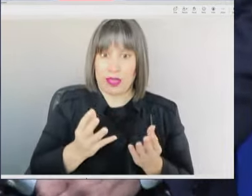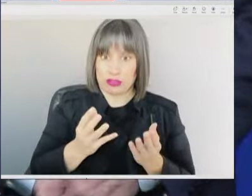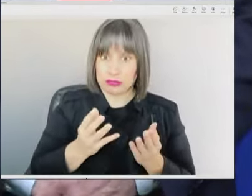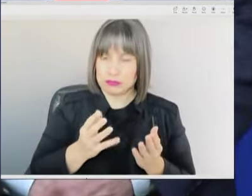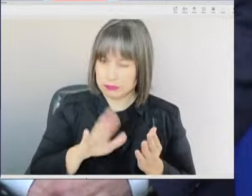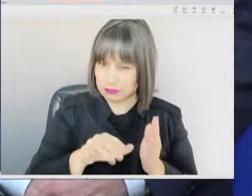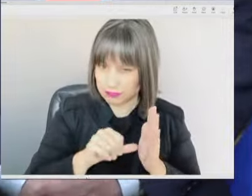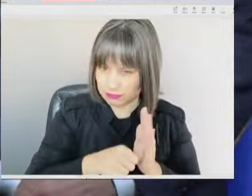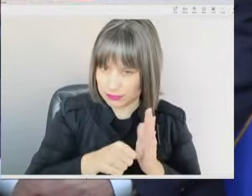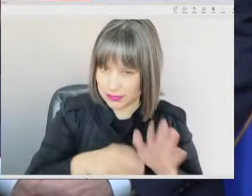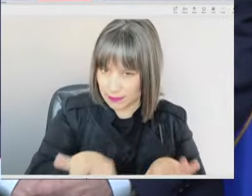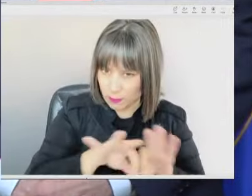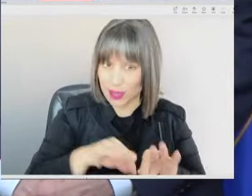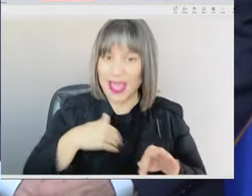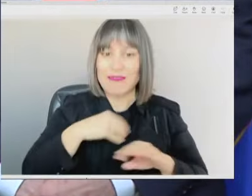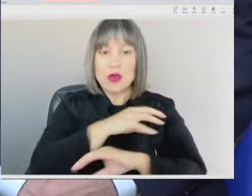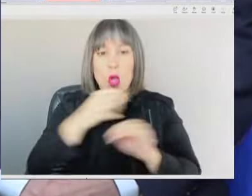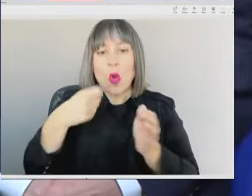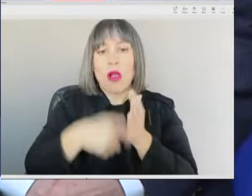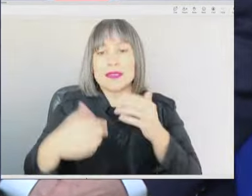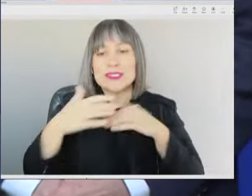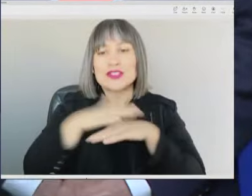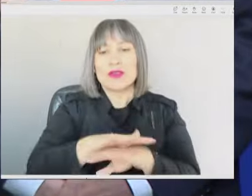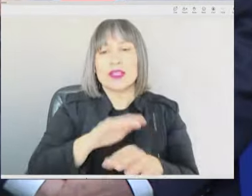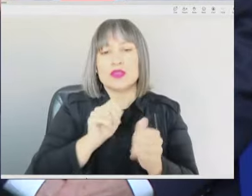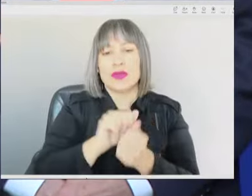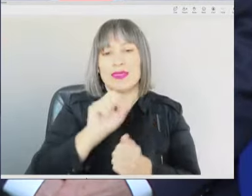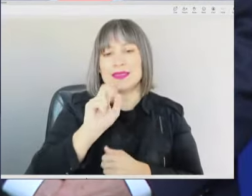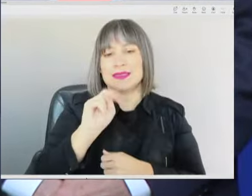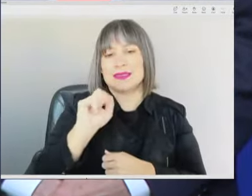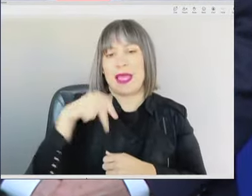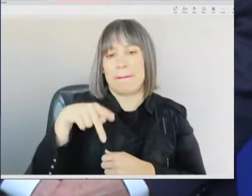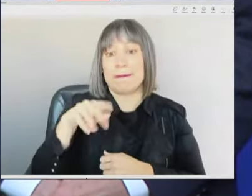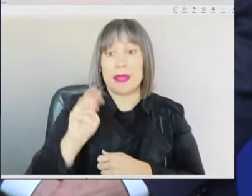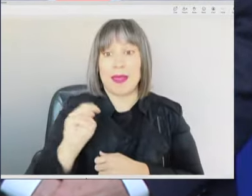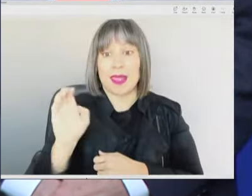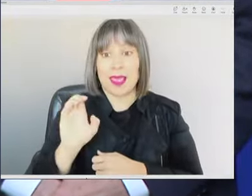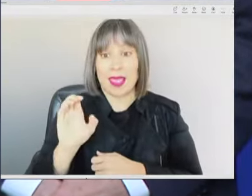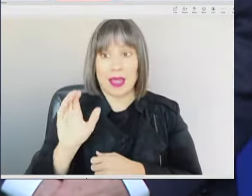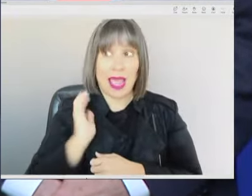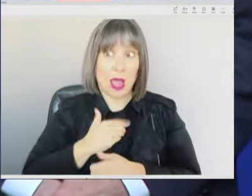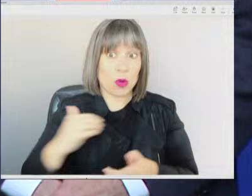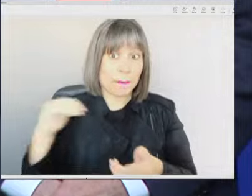integrations with SNAP and Medicaid. So that's our partner agency. But what does that mean?